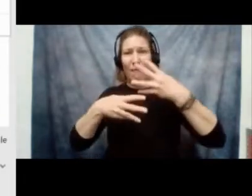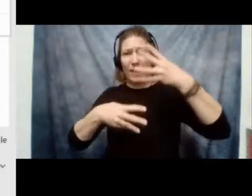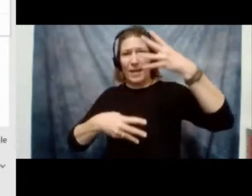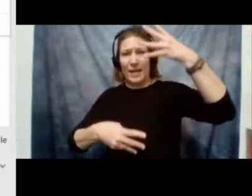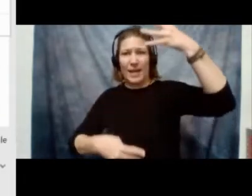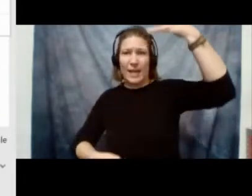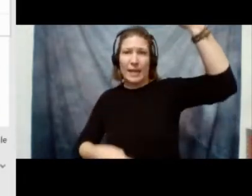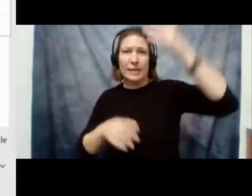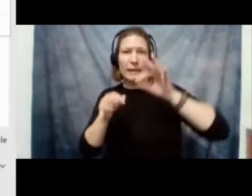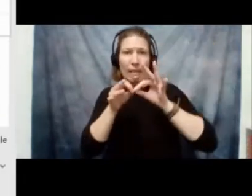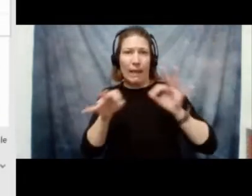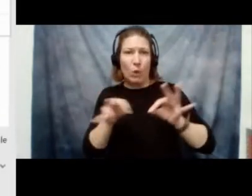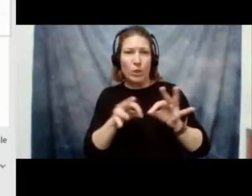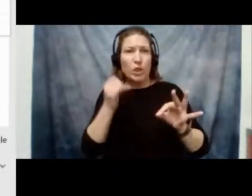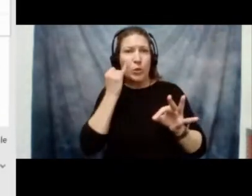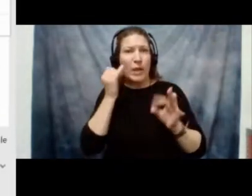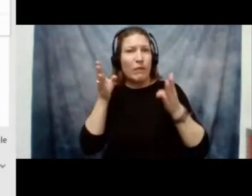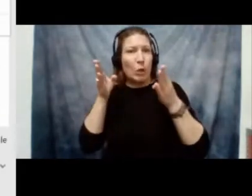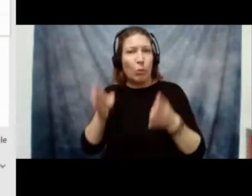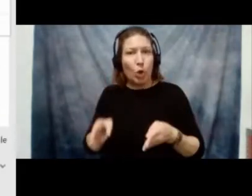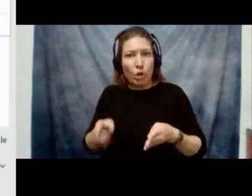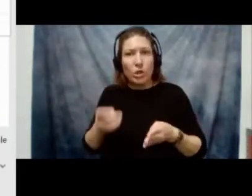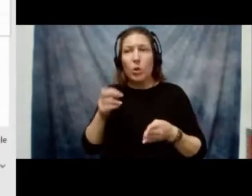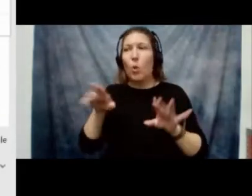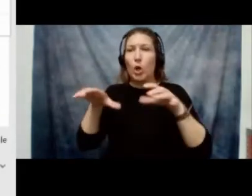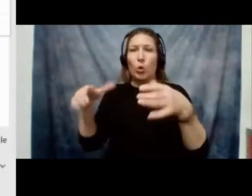or a large group of people from another language i can do that as well